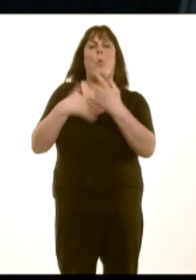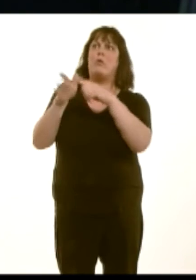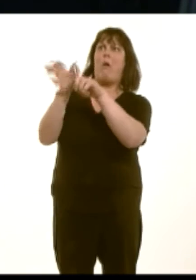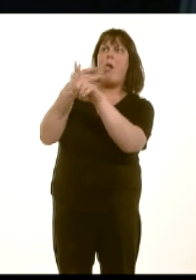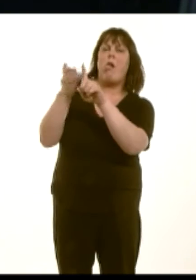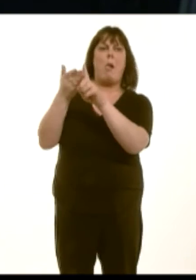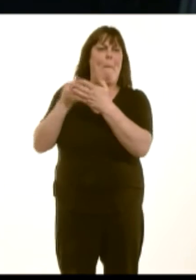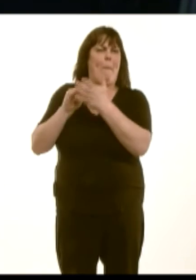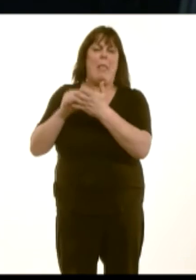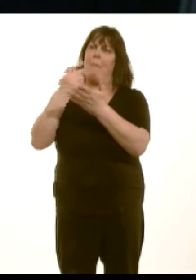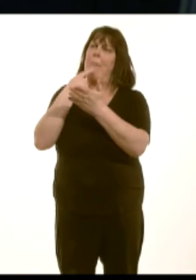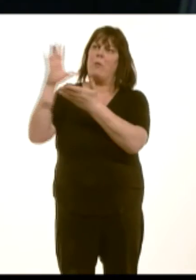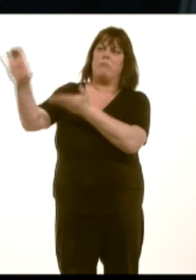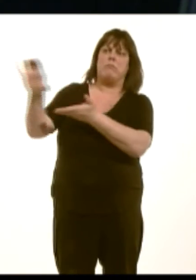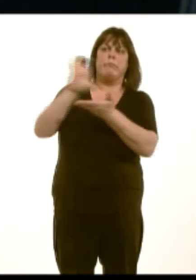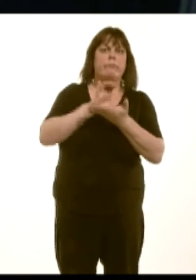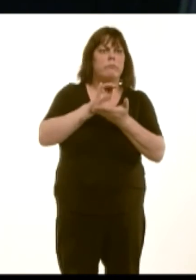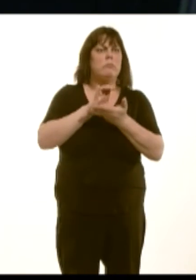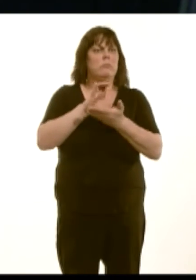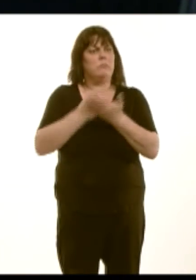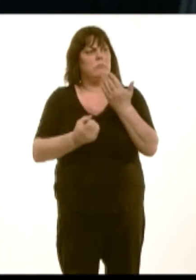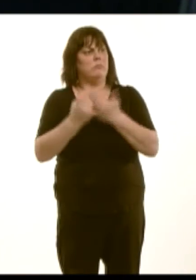of investment that a city deal would bring to our capital city?